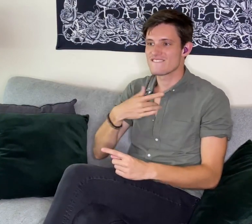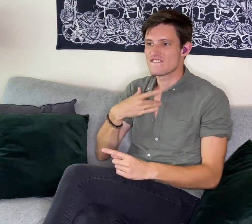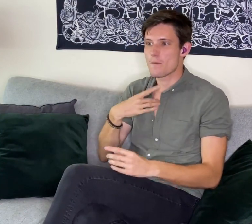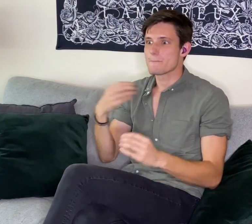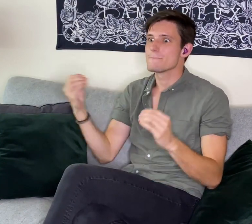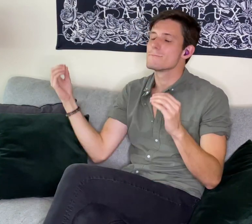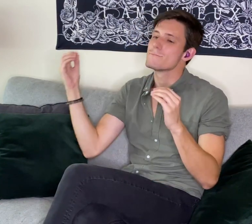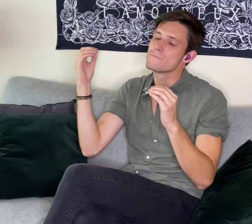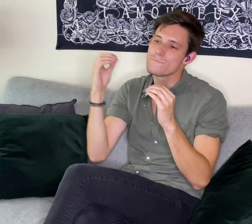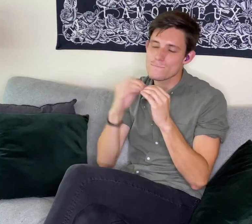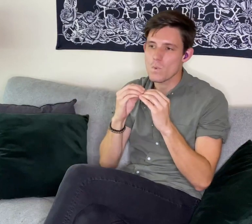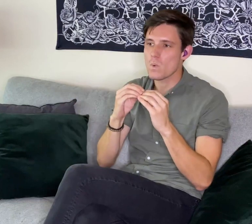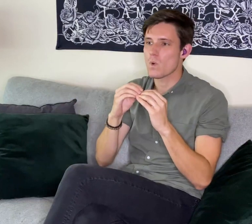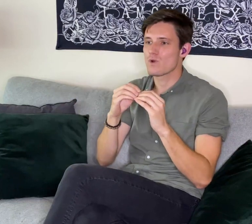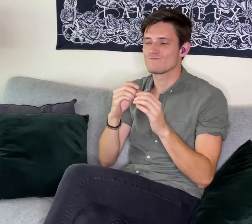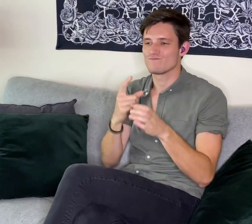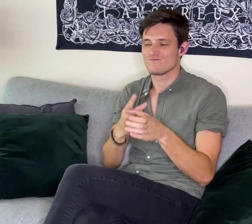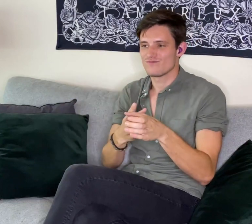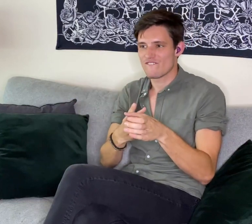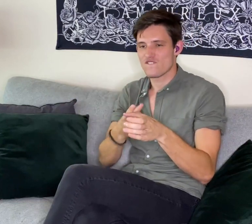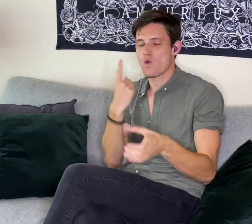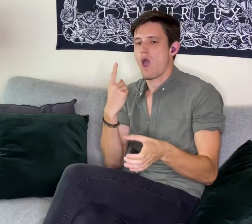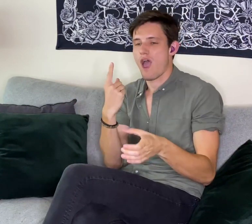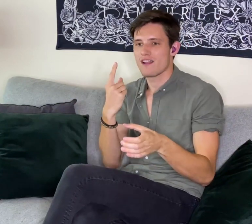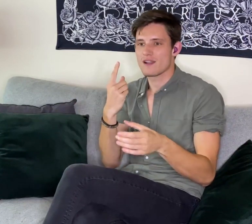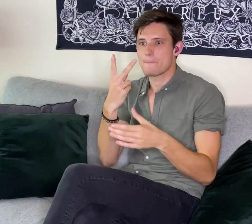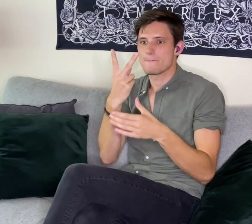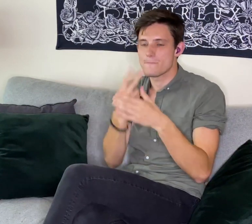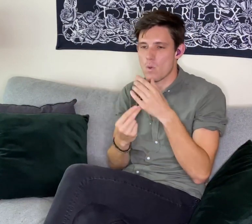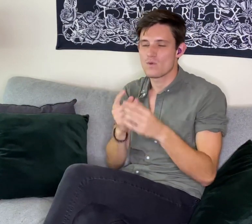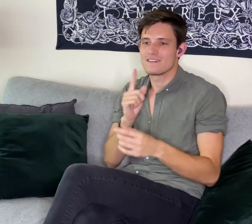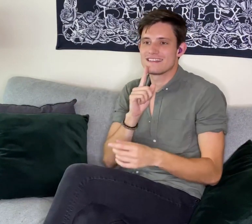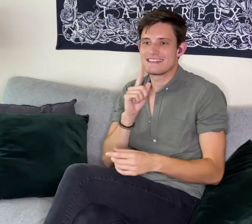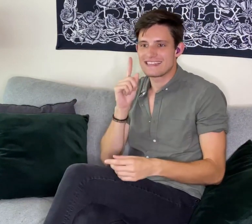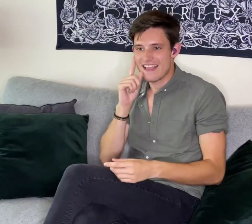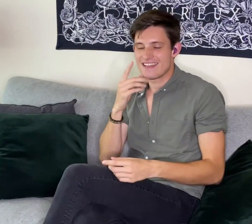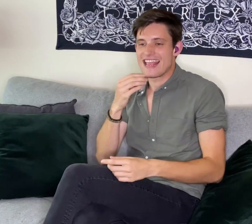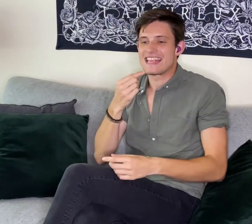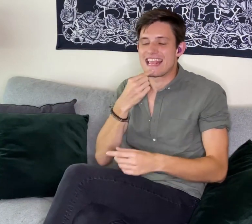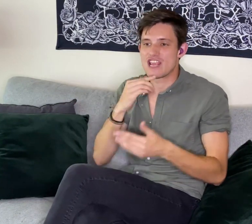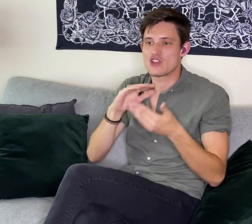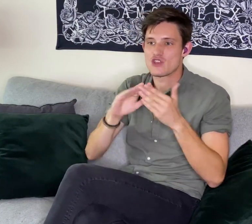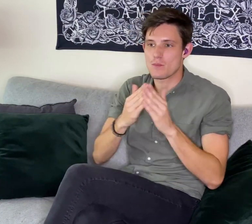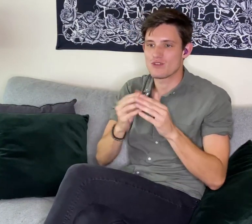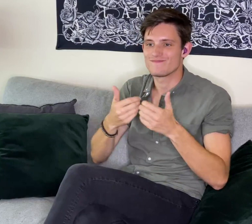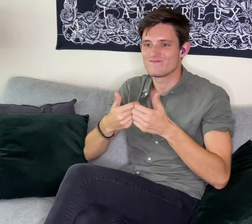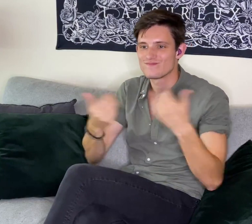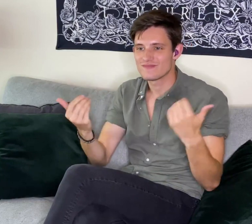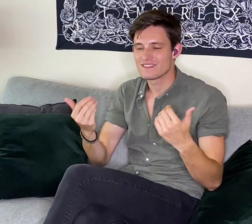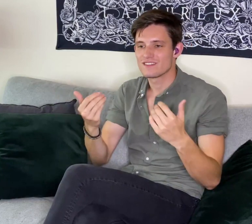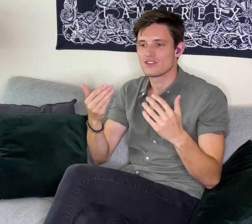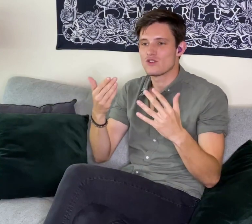even more like a fraud in both the deaf and gay community.